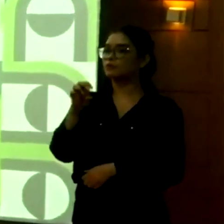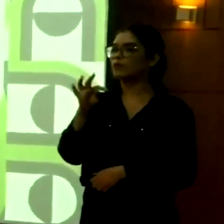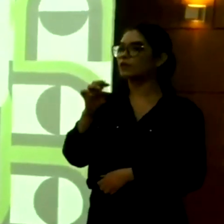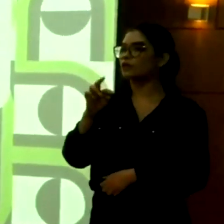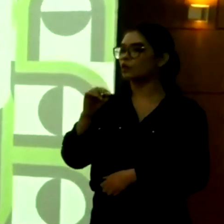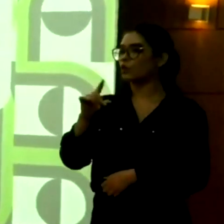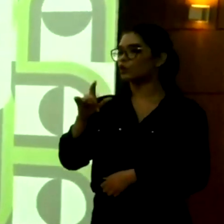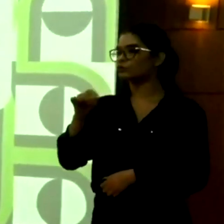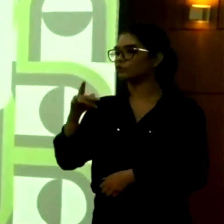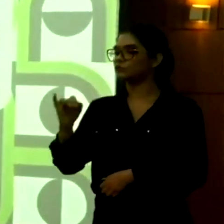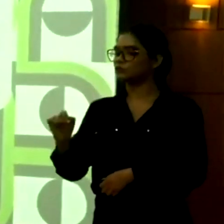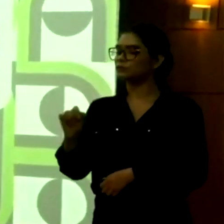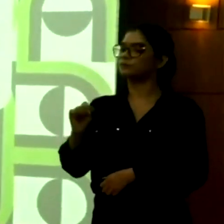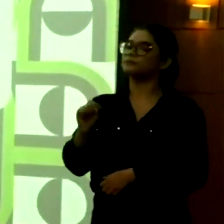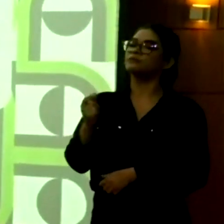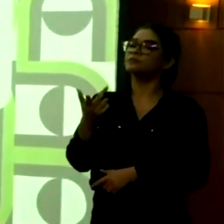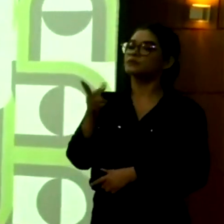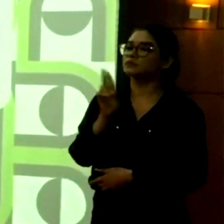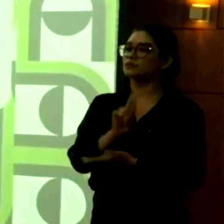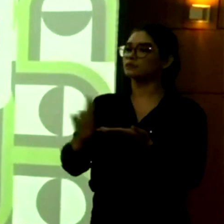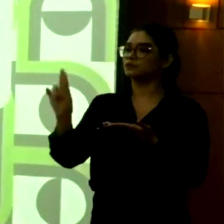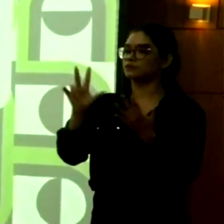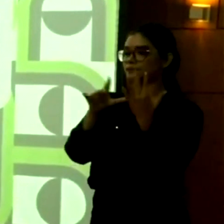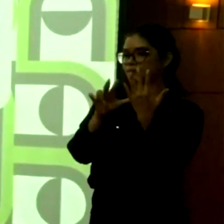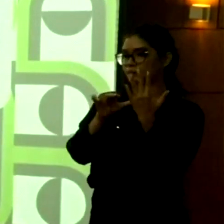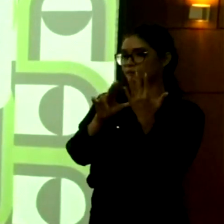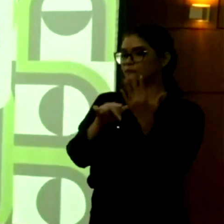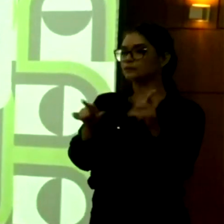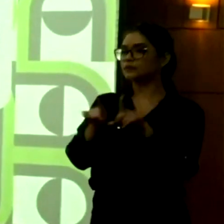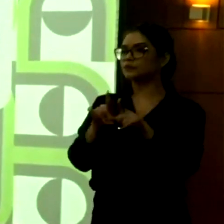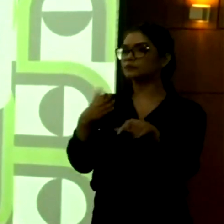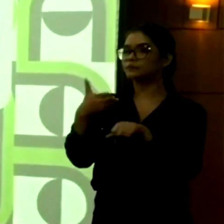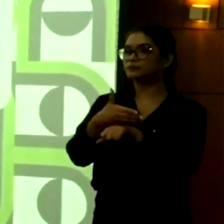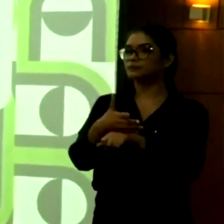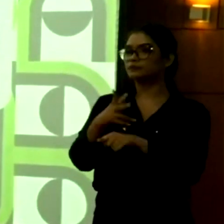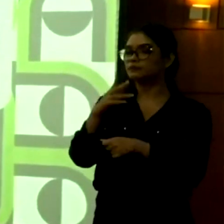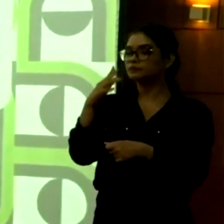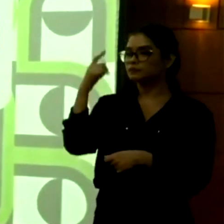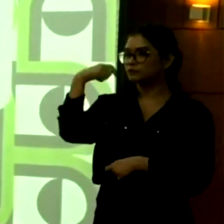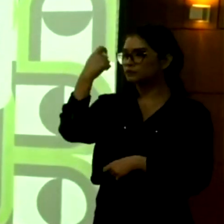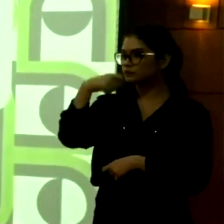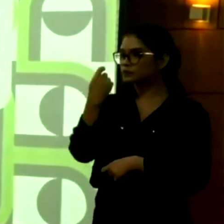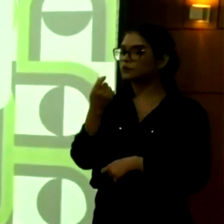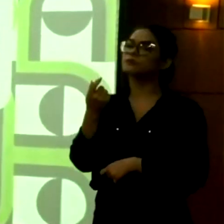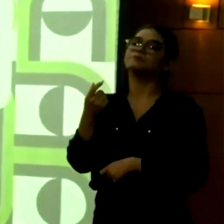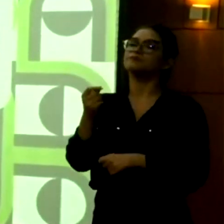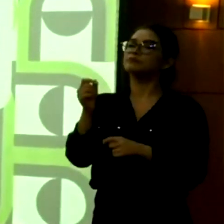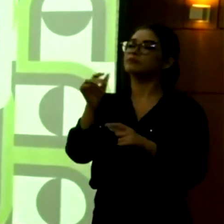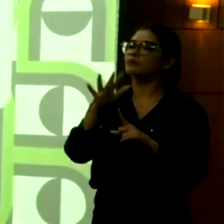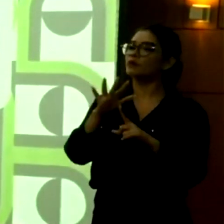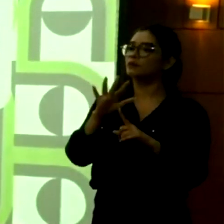at the fanetic meteorology